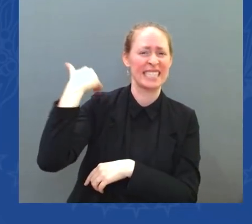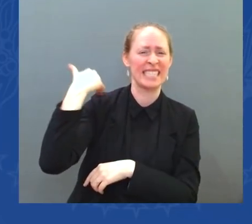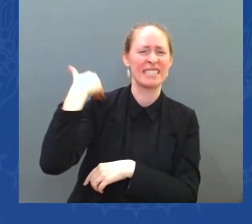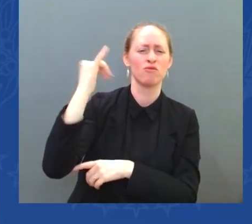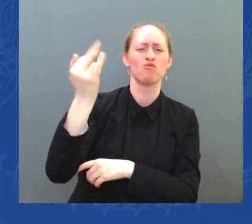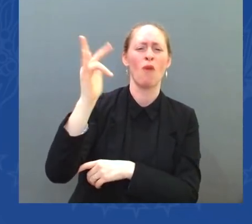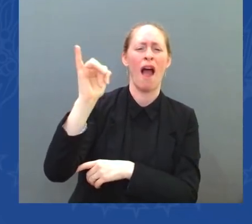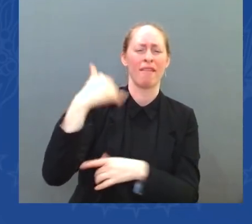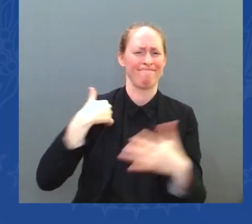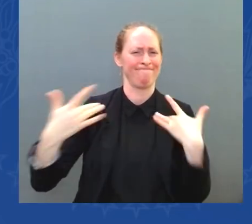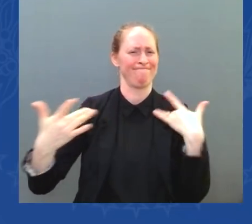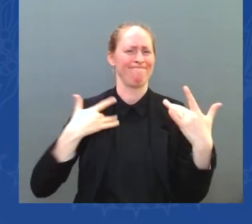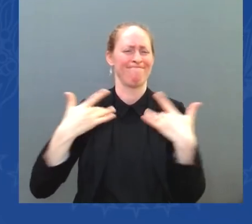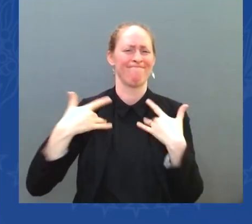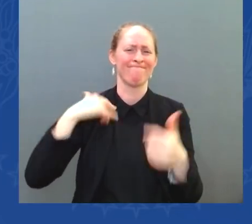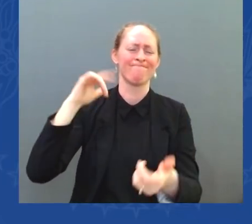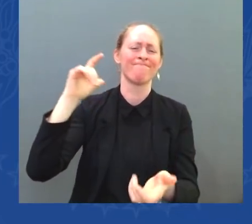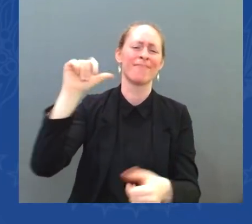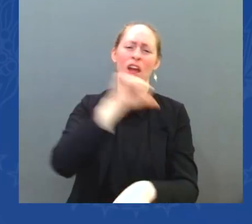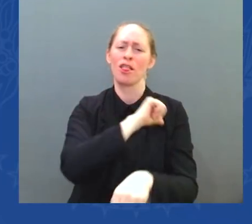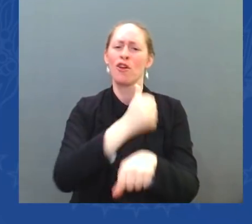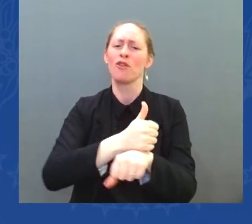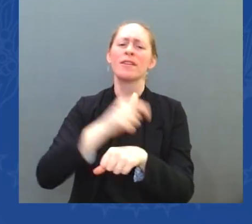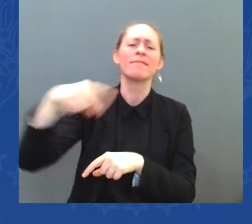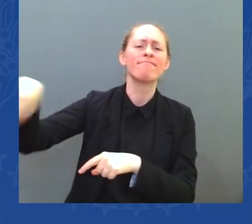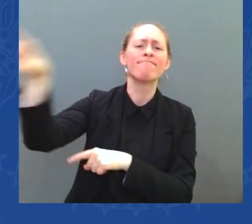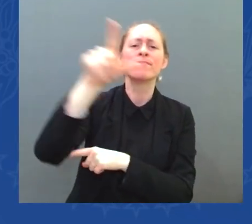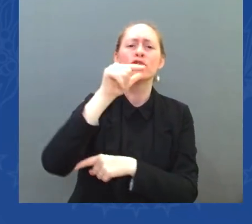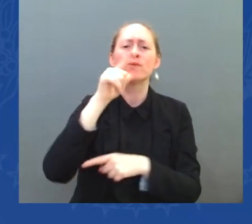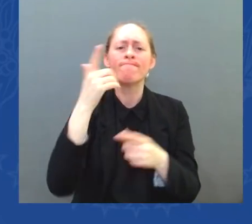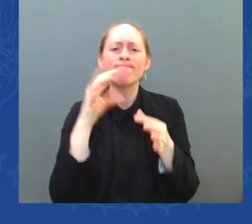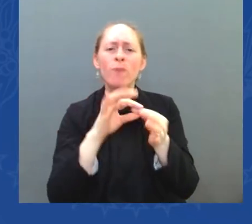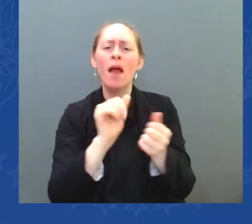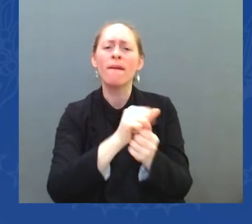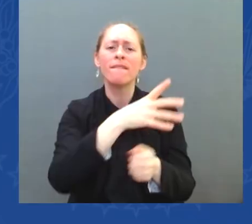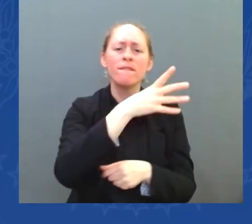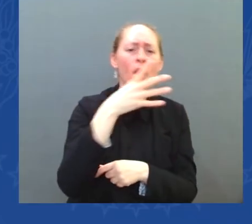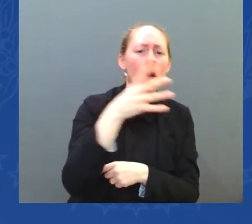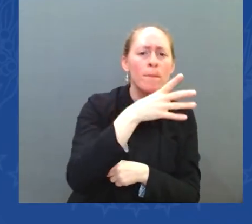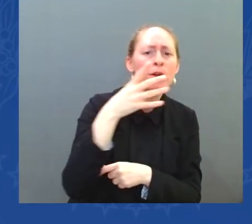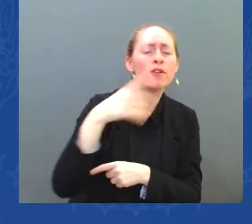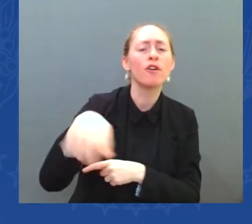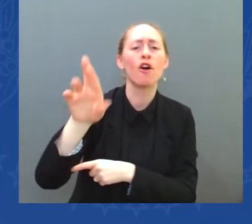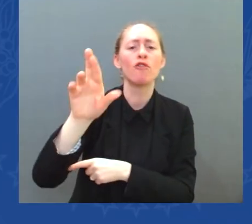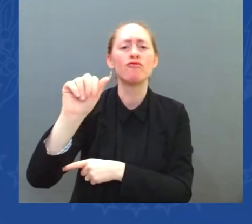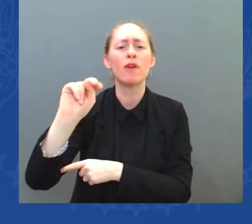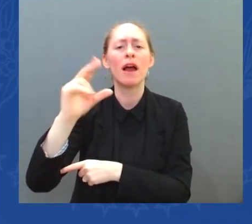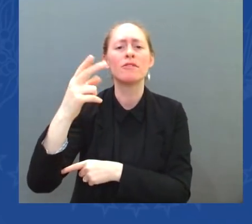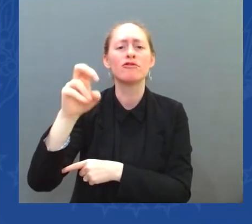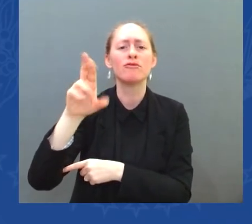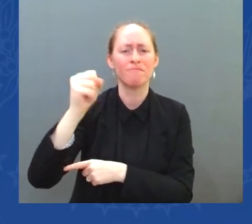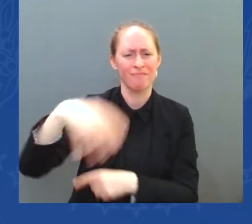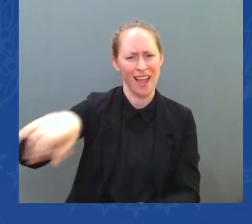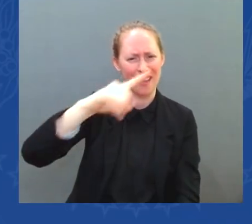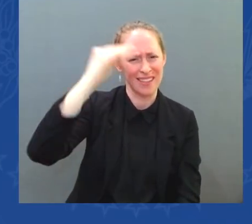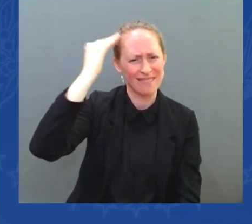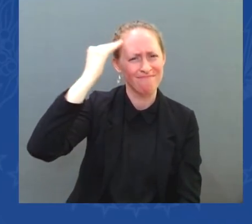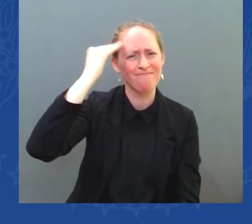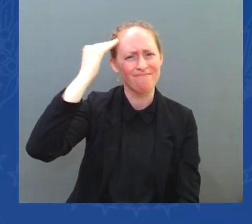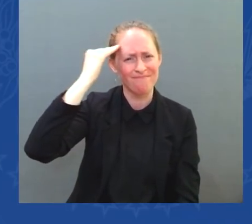because, as many of you here know better than anyone -- that four big companies control more than half the market